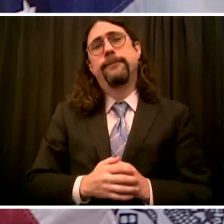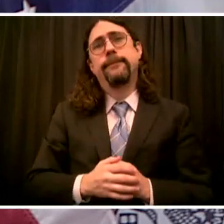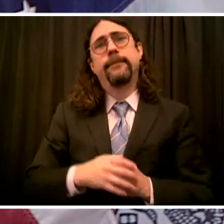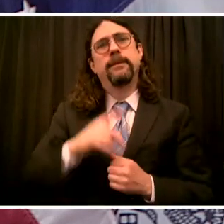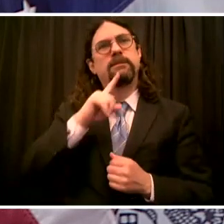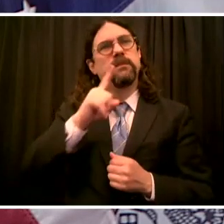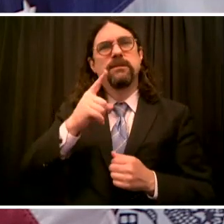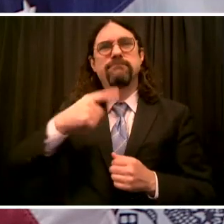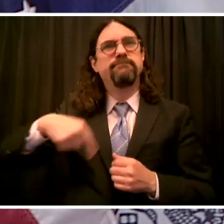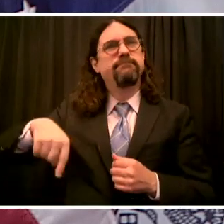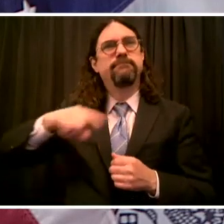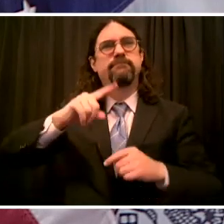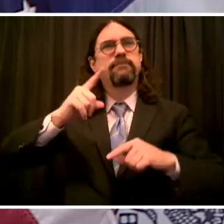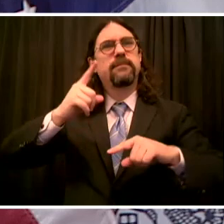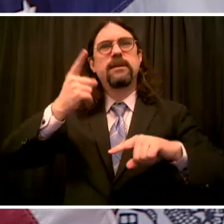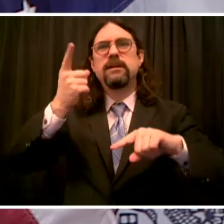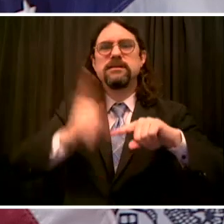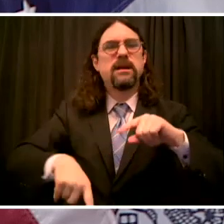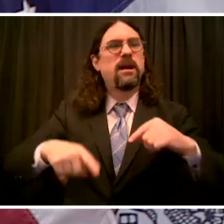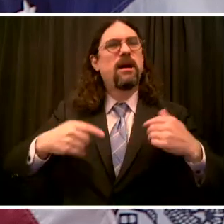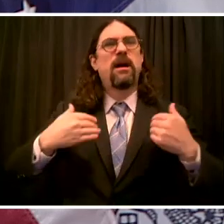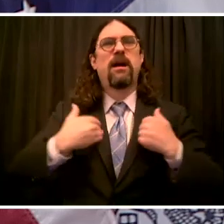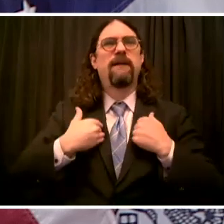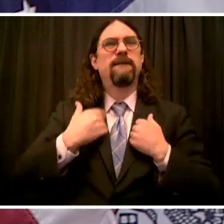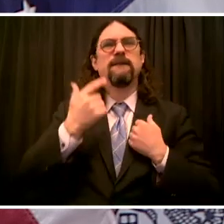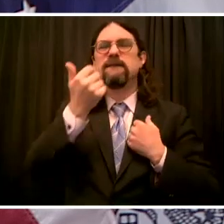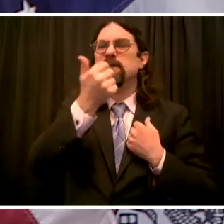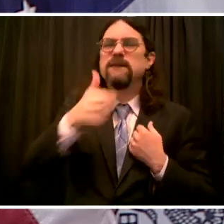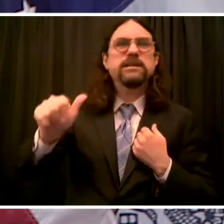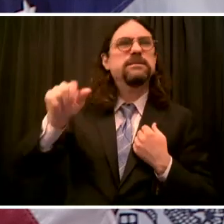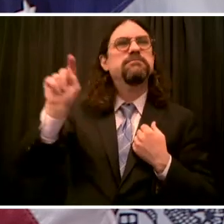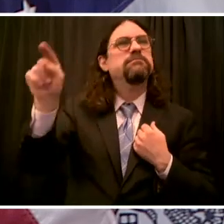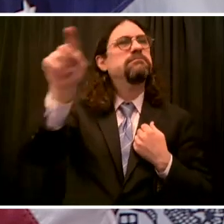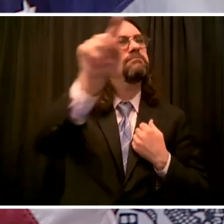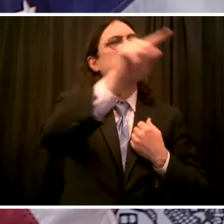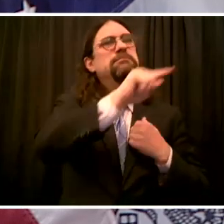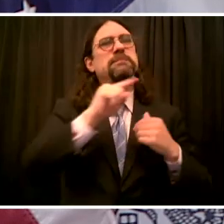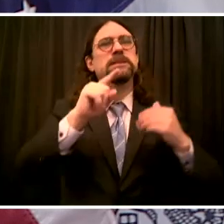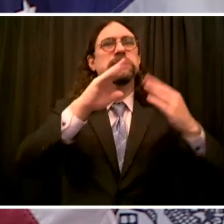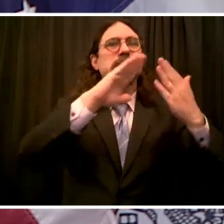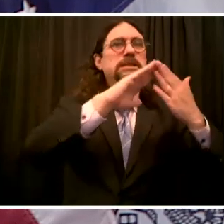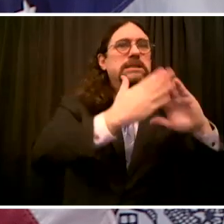SO THERE'S LITERALLY NO SUCH THING AS A CITY THAT COULD POSSIBLY STAND UP